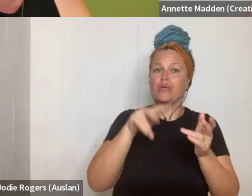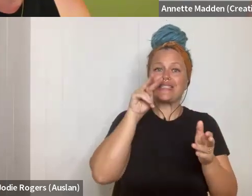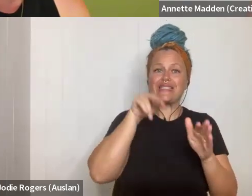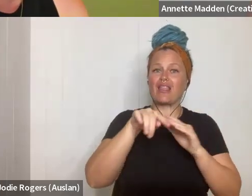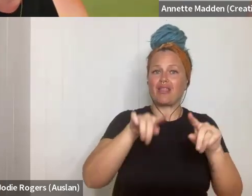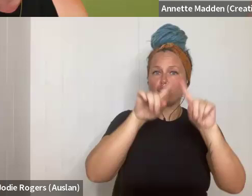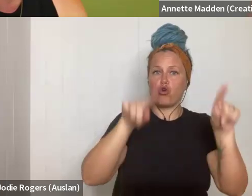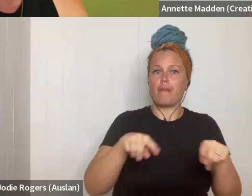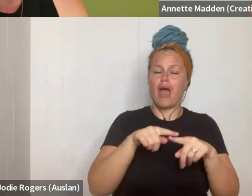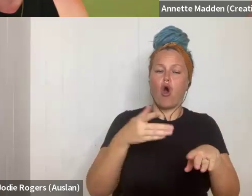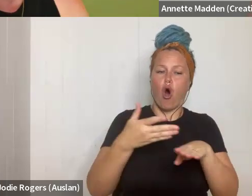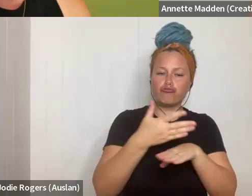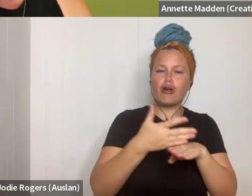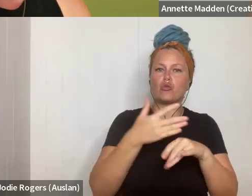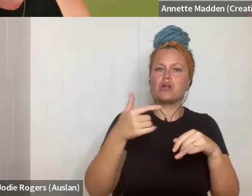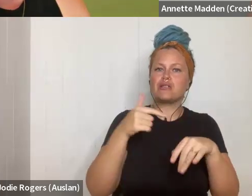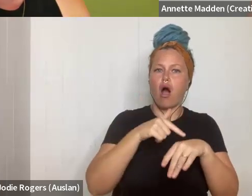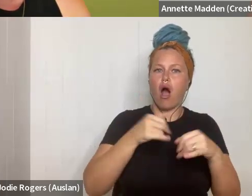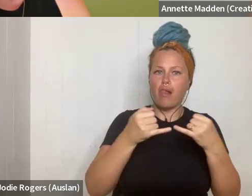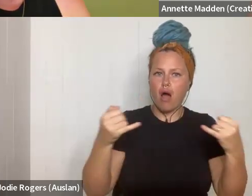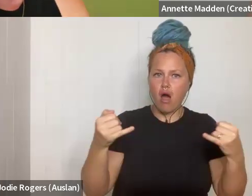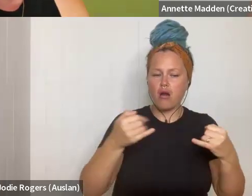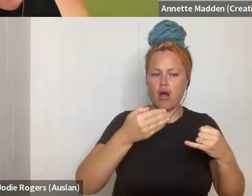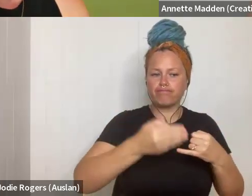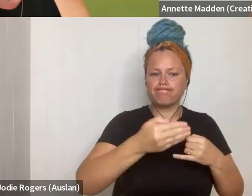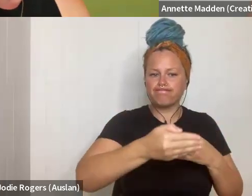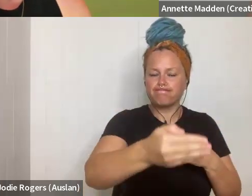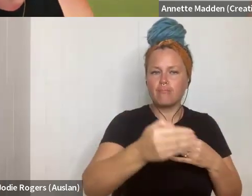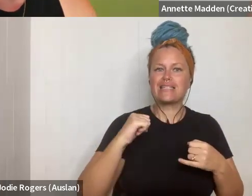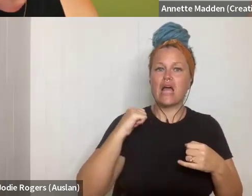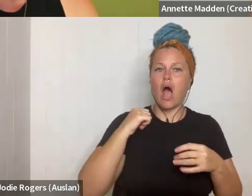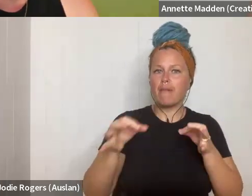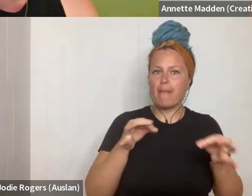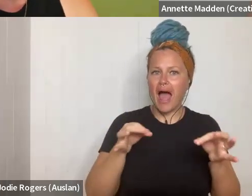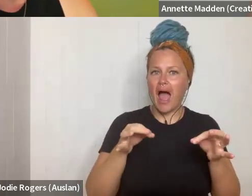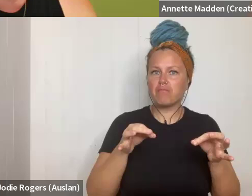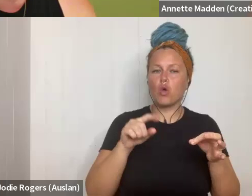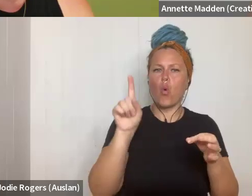strategic plan,